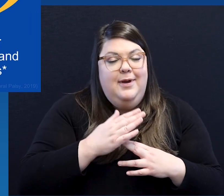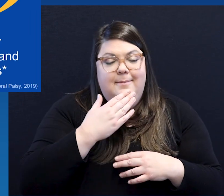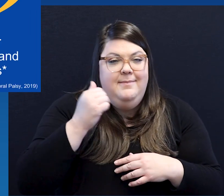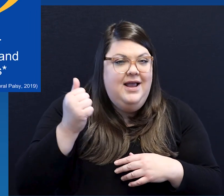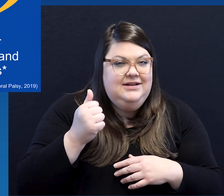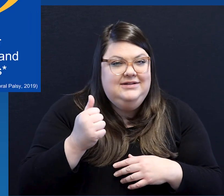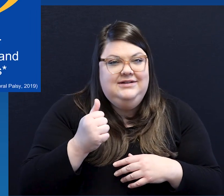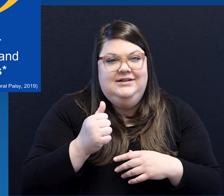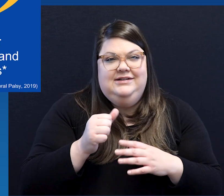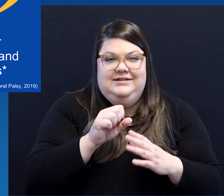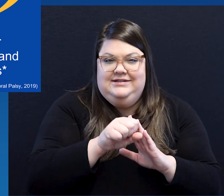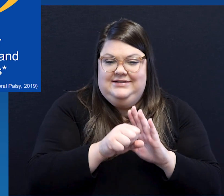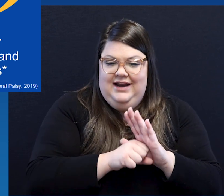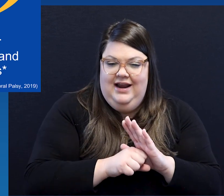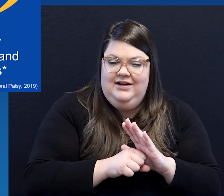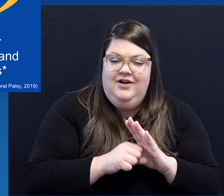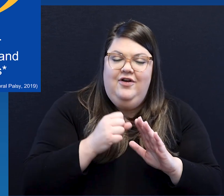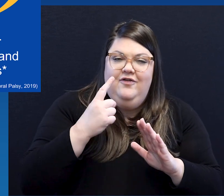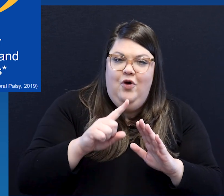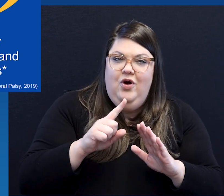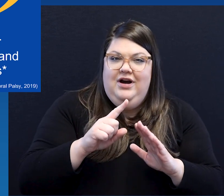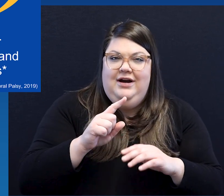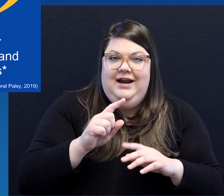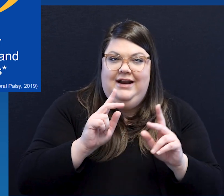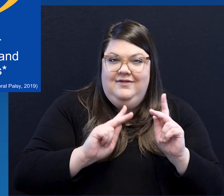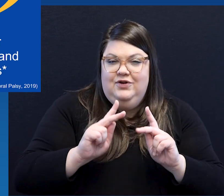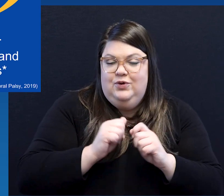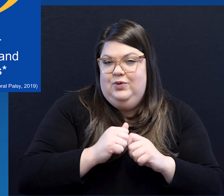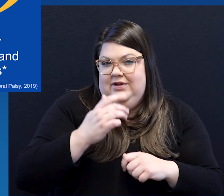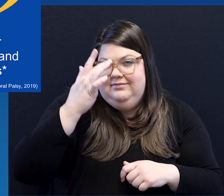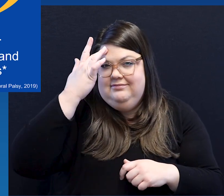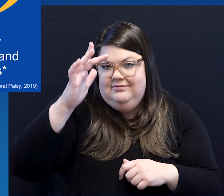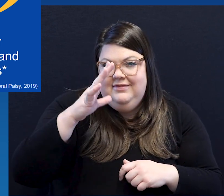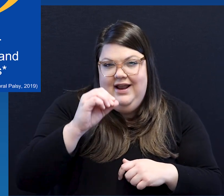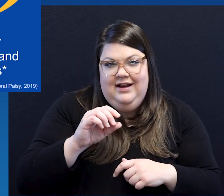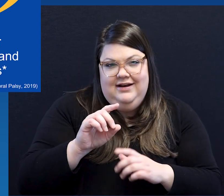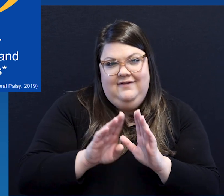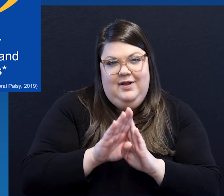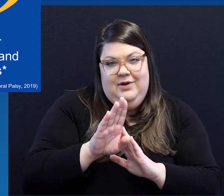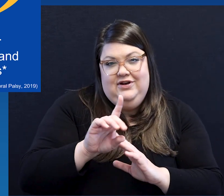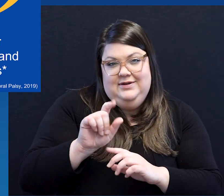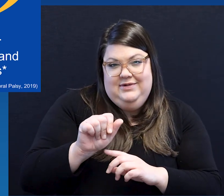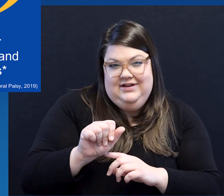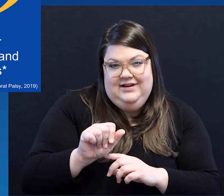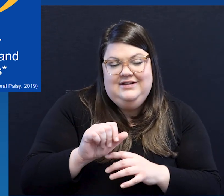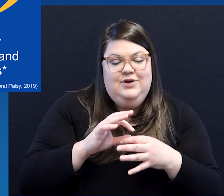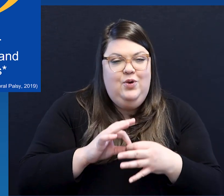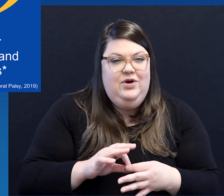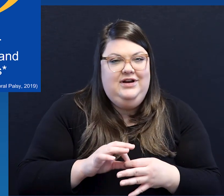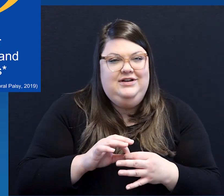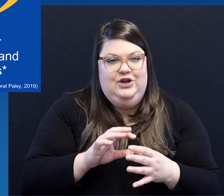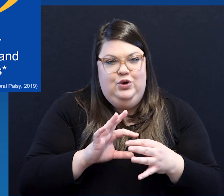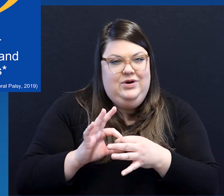and community based settings. In fact, for the sixth year, Arizona has ranked as the best performing state